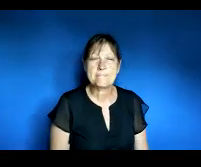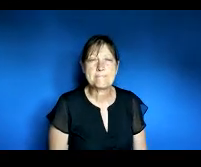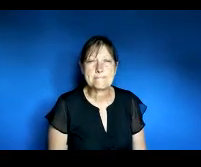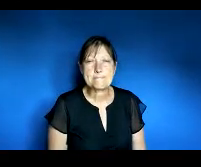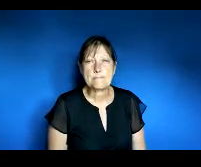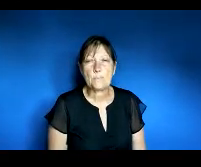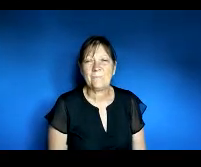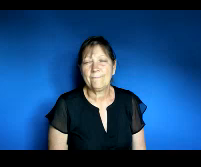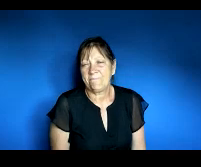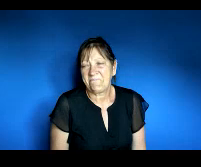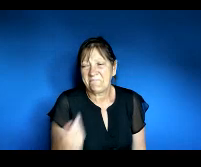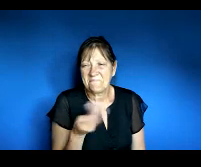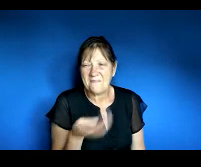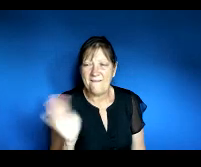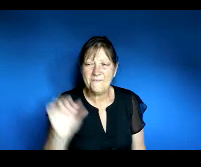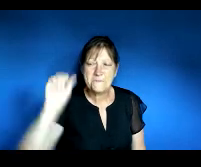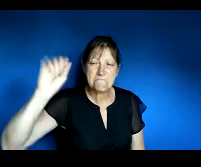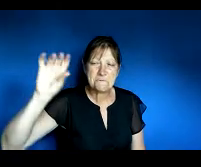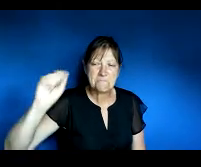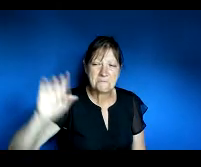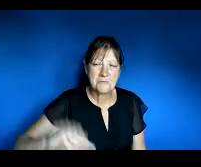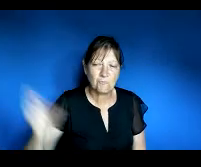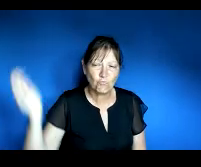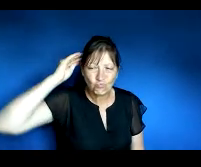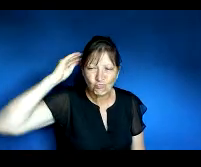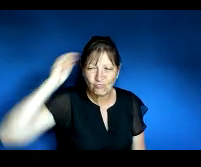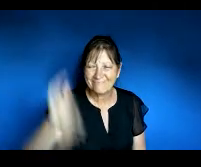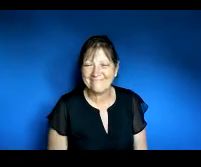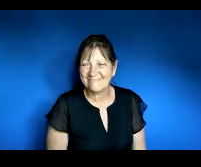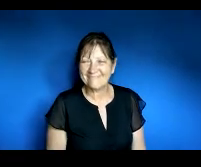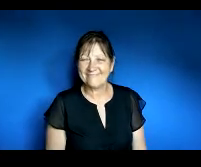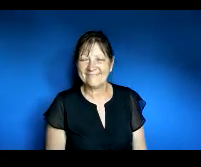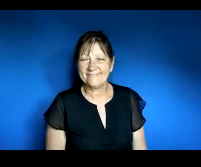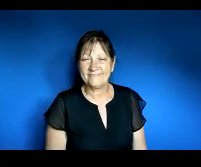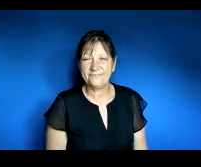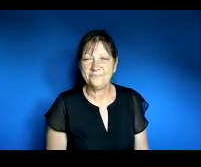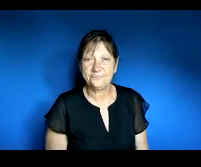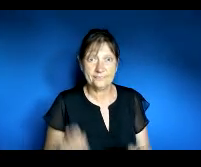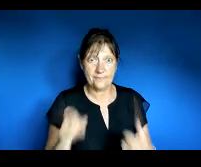Just a few things to think about, especially in that first semester of college,